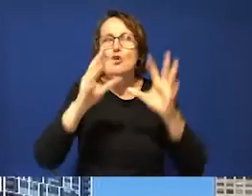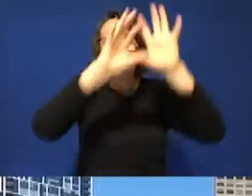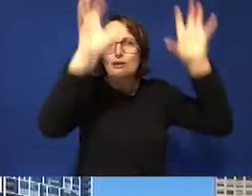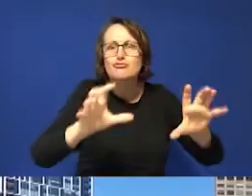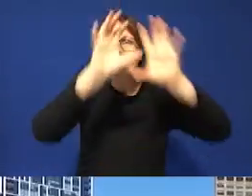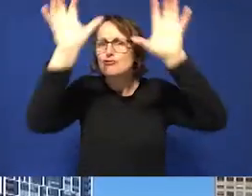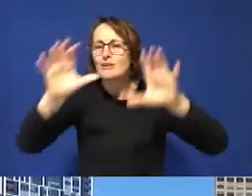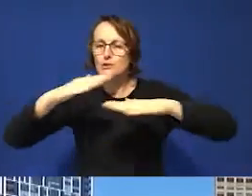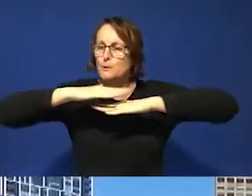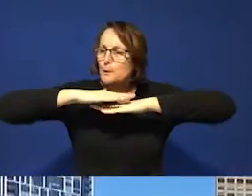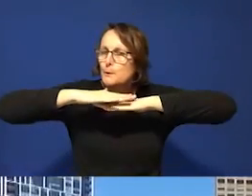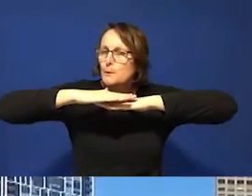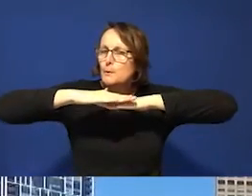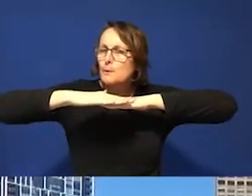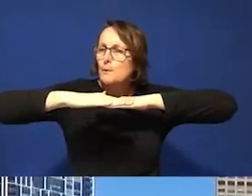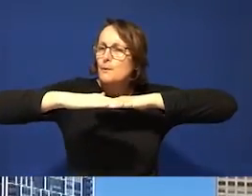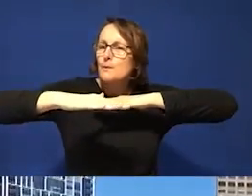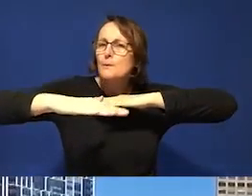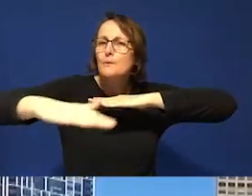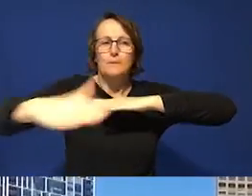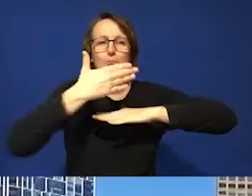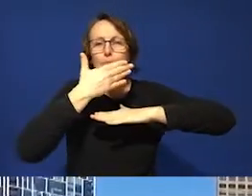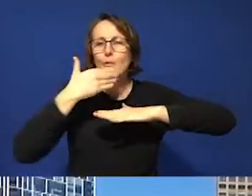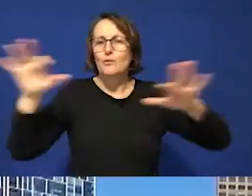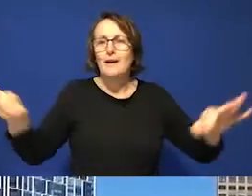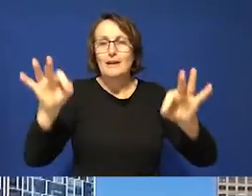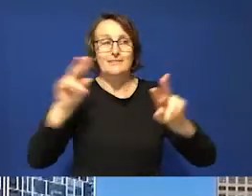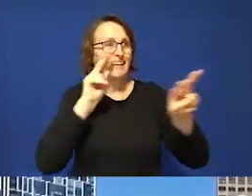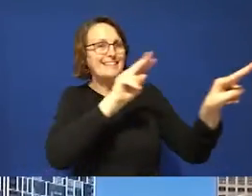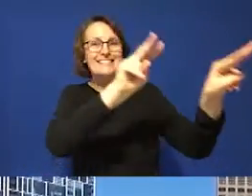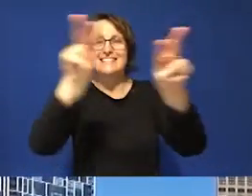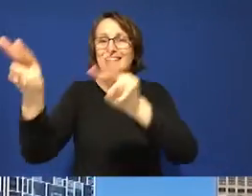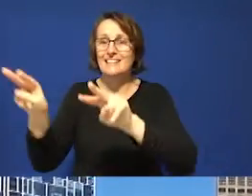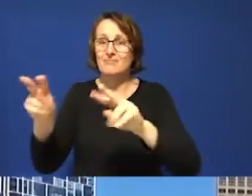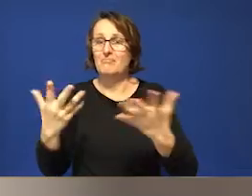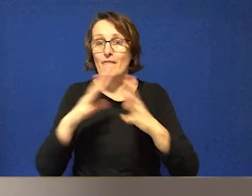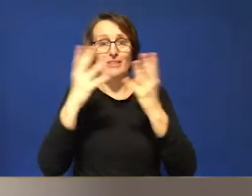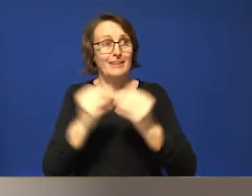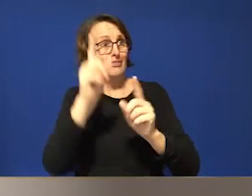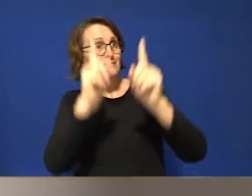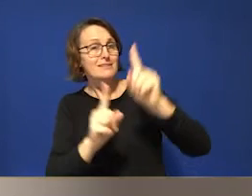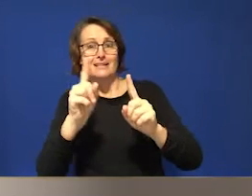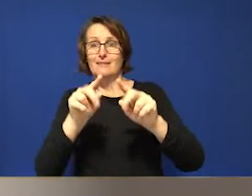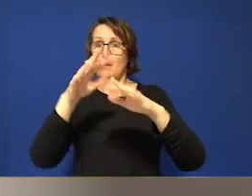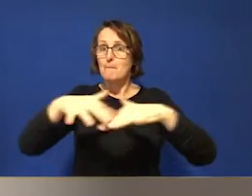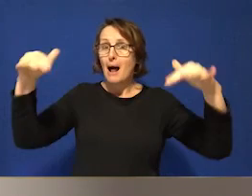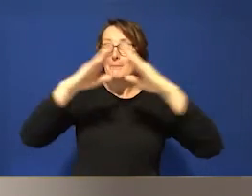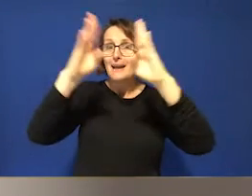it's meant to be a essential sort of low level garden. So that doesn't feels. Okay.